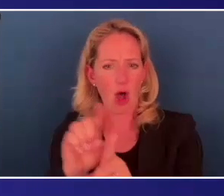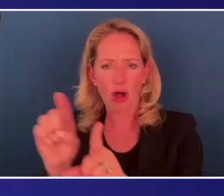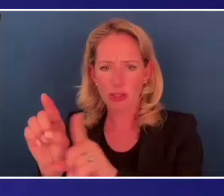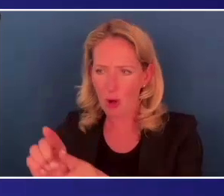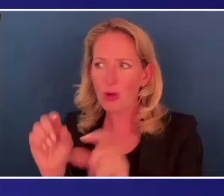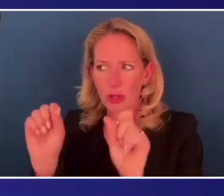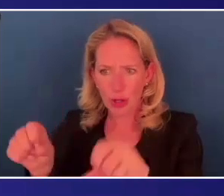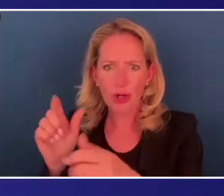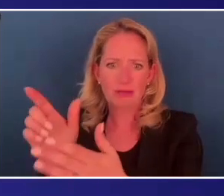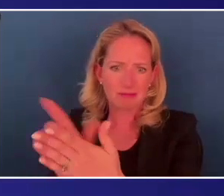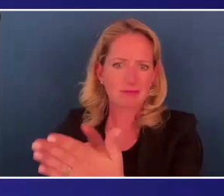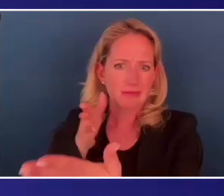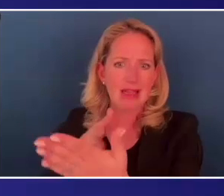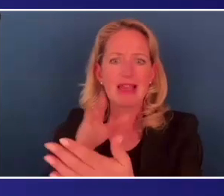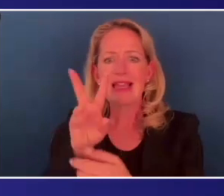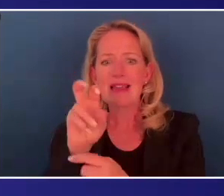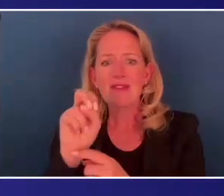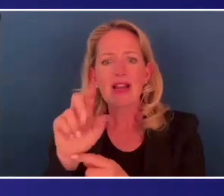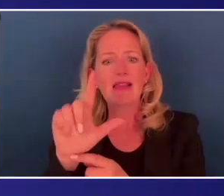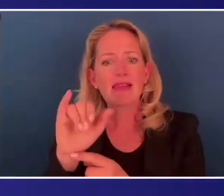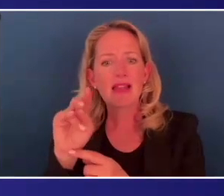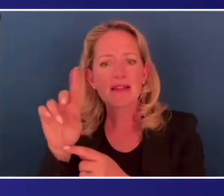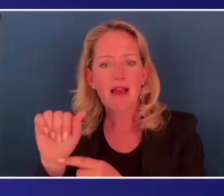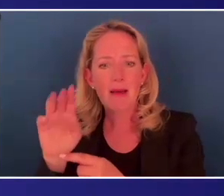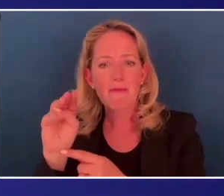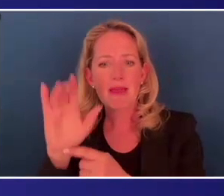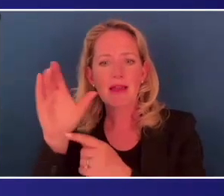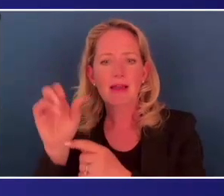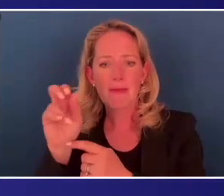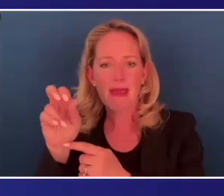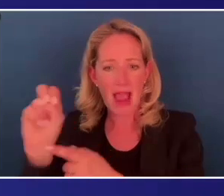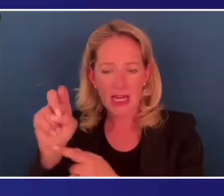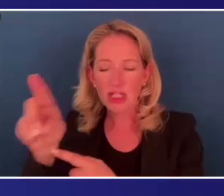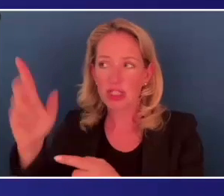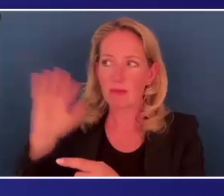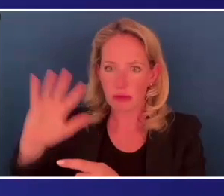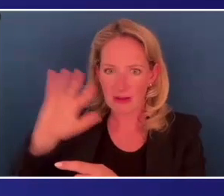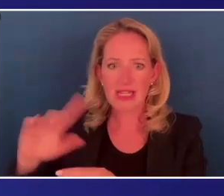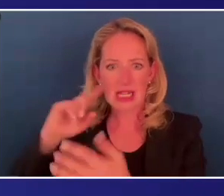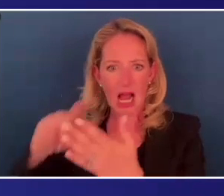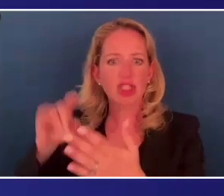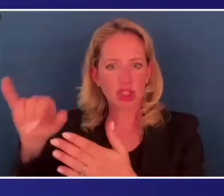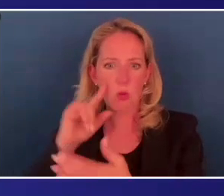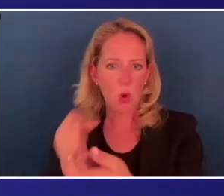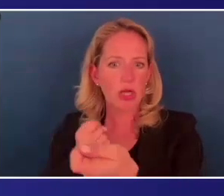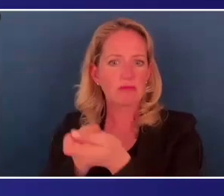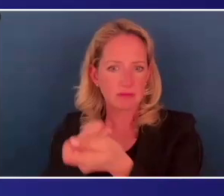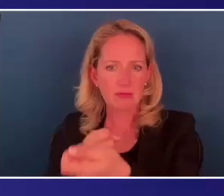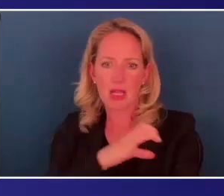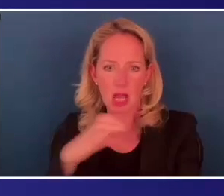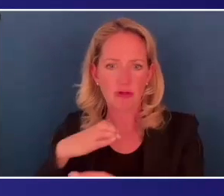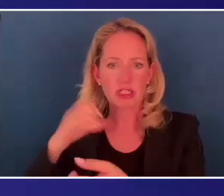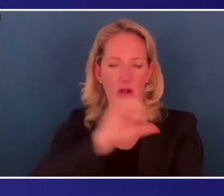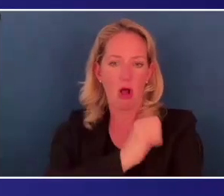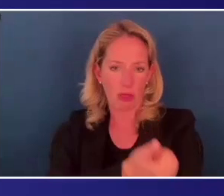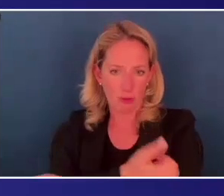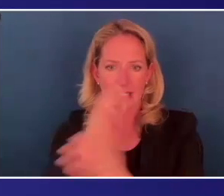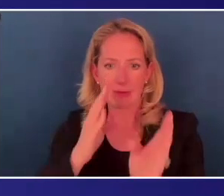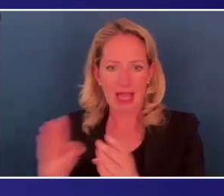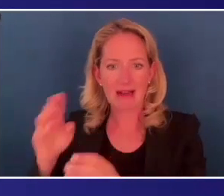Even Linda McMahon previously acknowledged that she would uphold congressionally authorized plans like IVR, which includes a payment path.